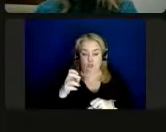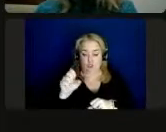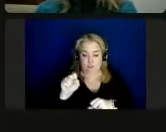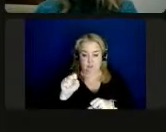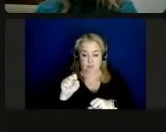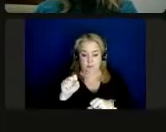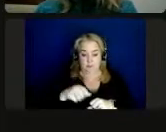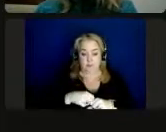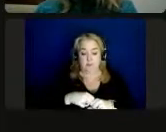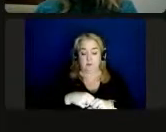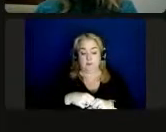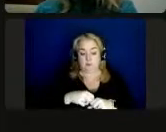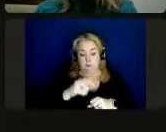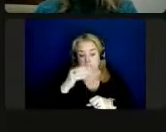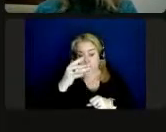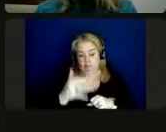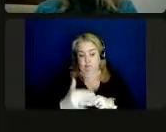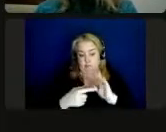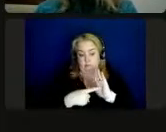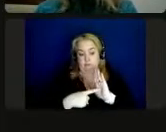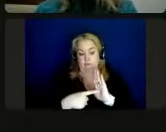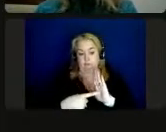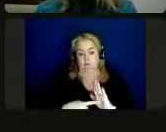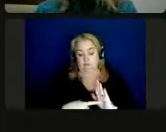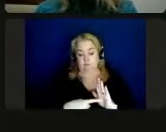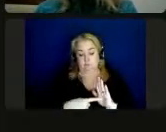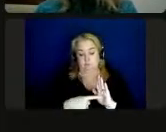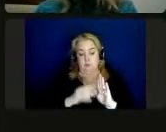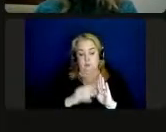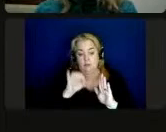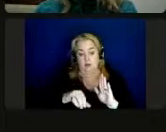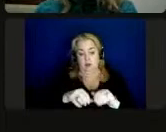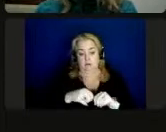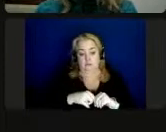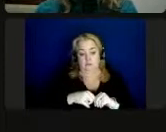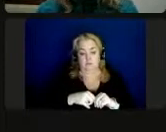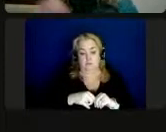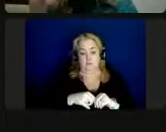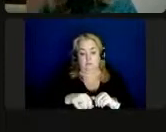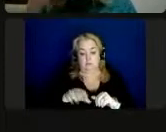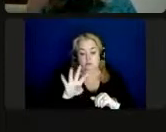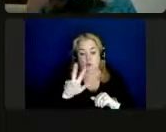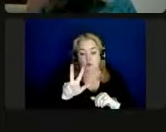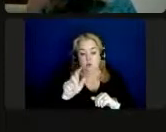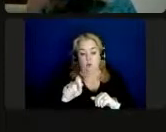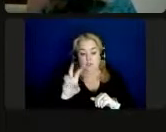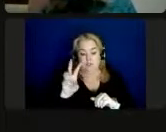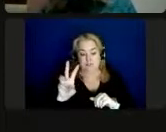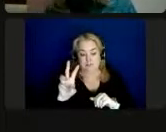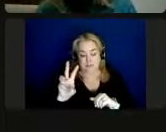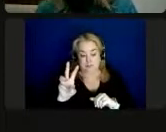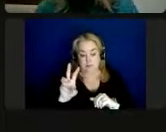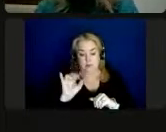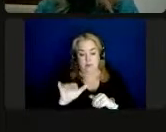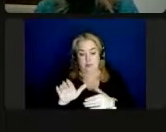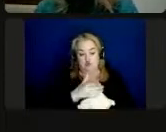THE COUNTY LINE OR SHALL I BUY